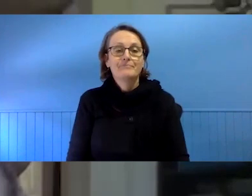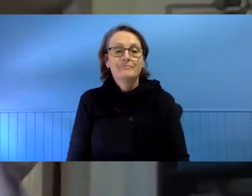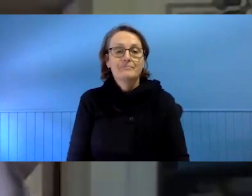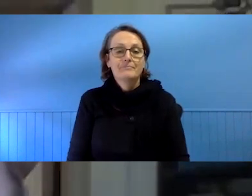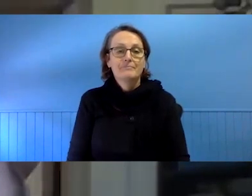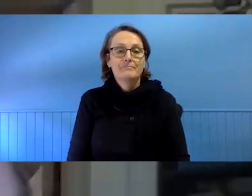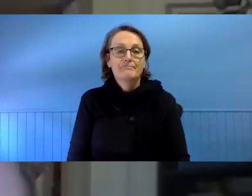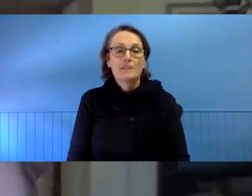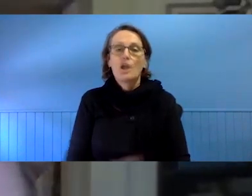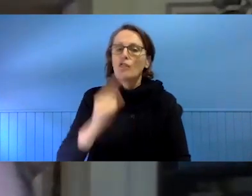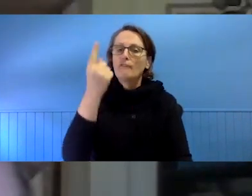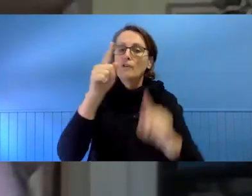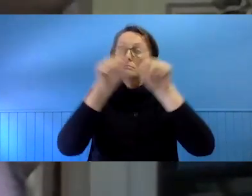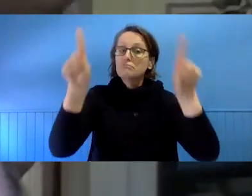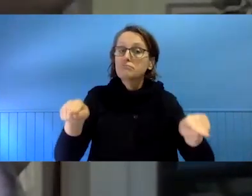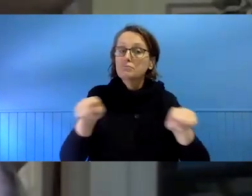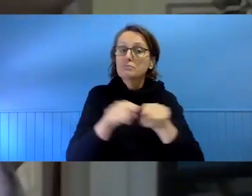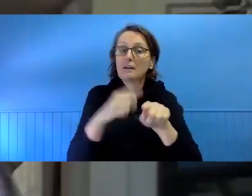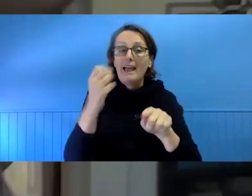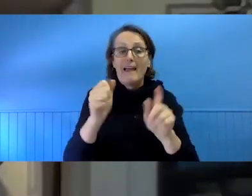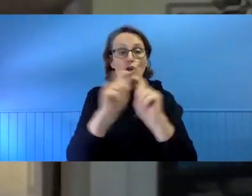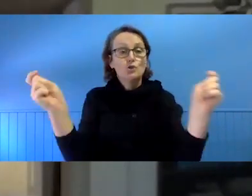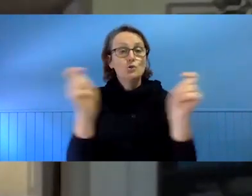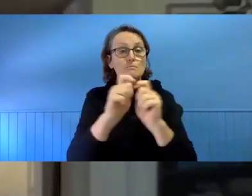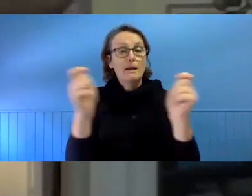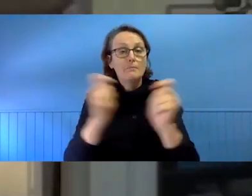graphic of a newspaper called good newspaper, it's on a graphic